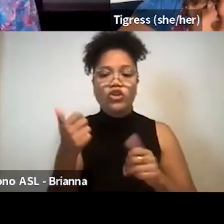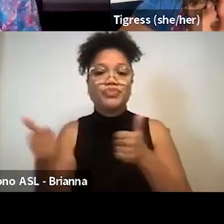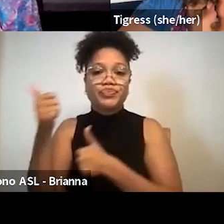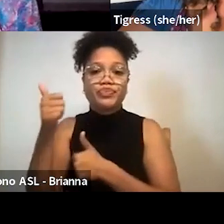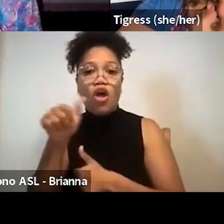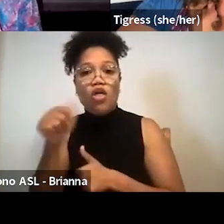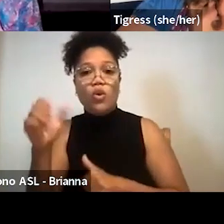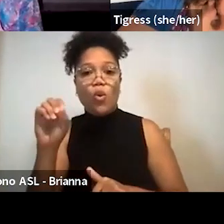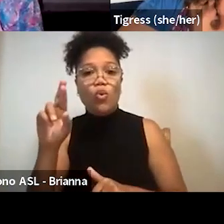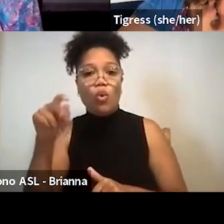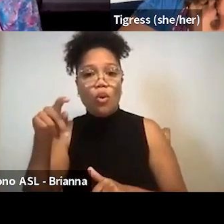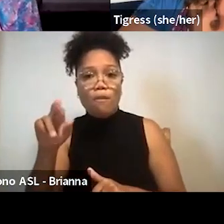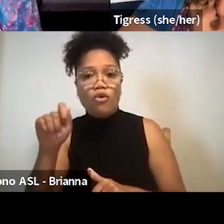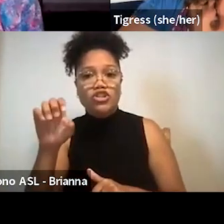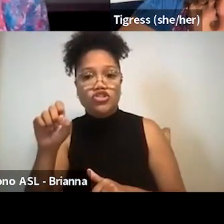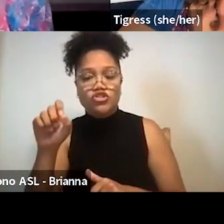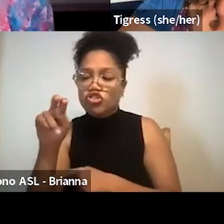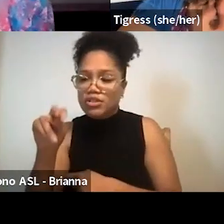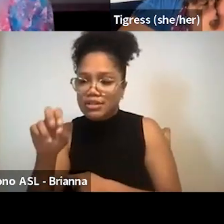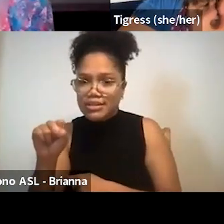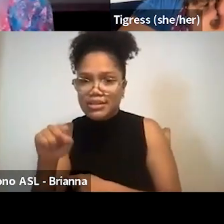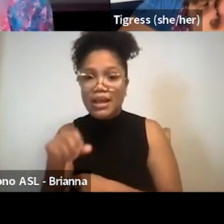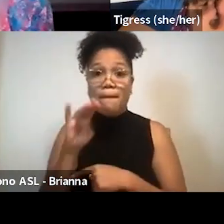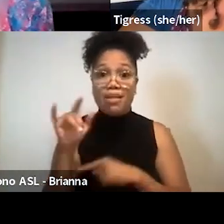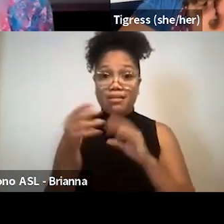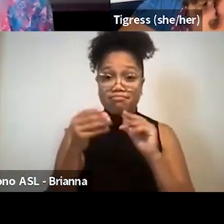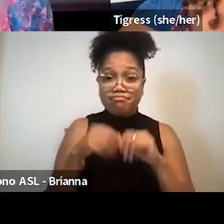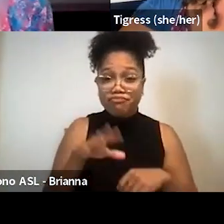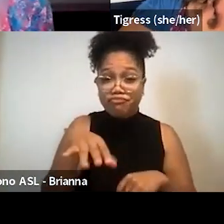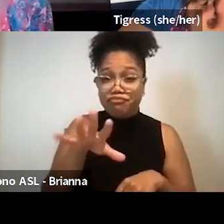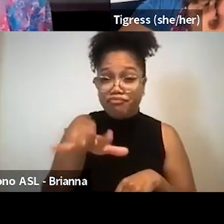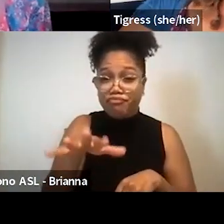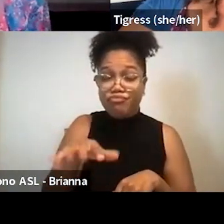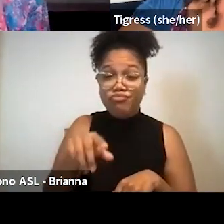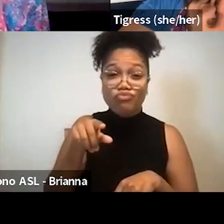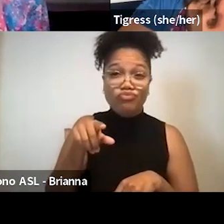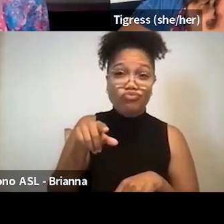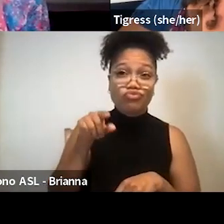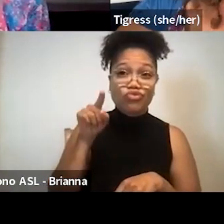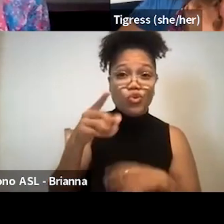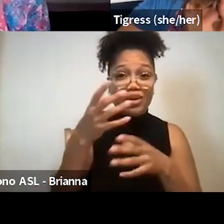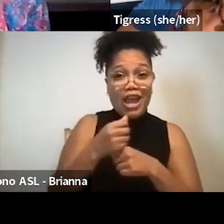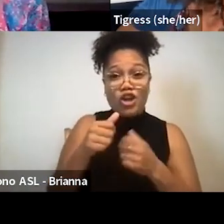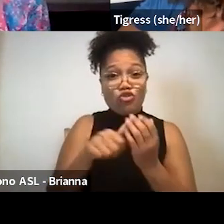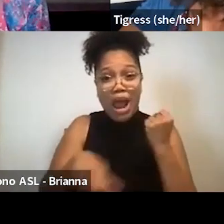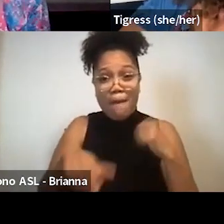specifically, Bill says, Do you do you get crap on the golf course from people at other companies